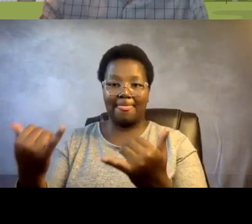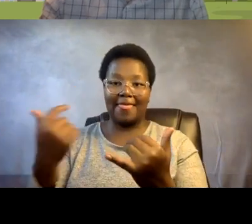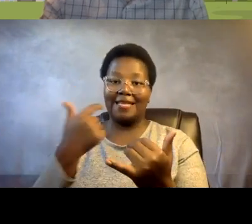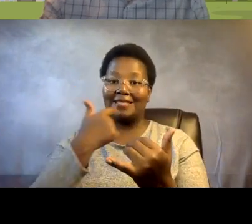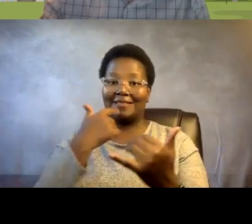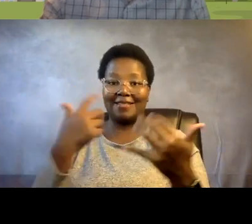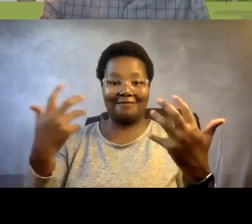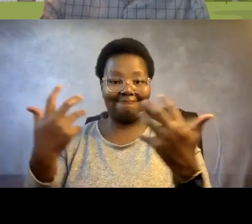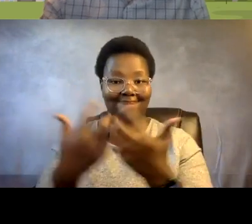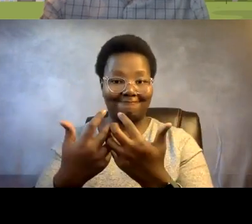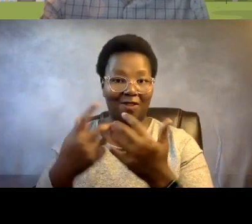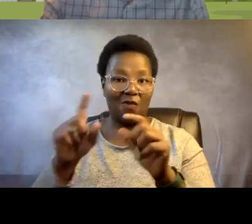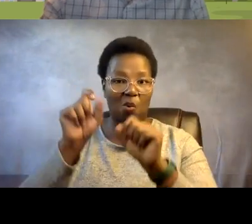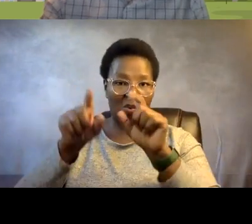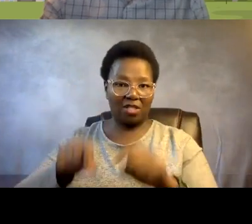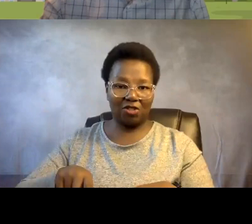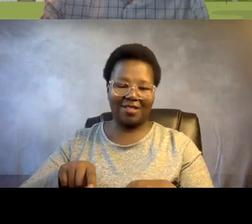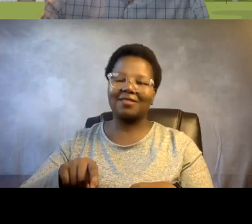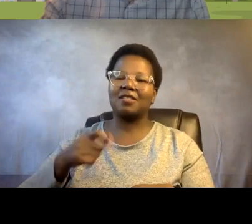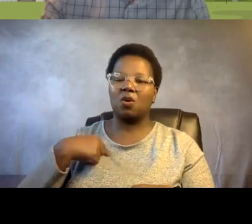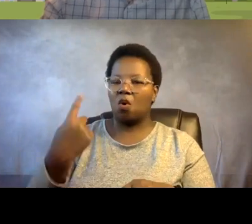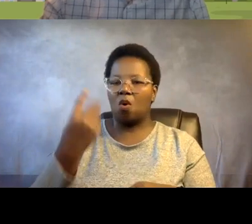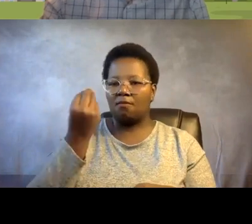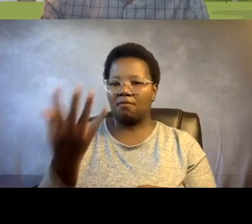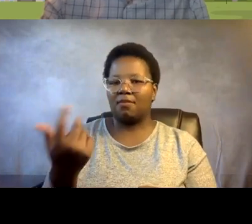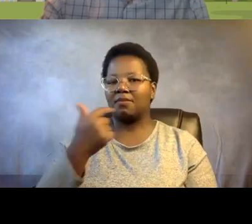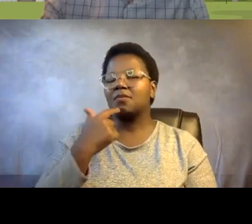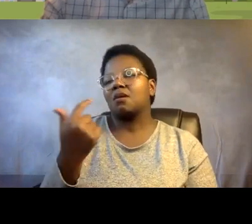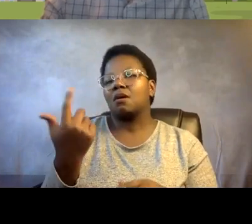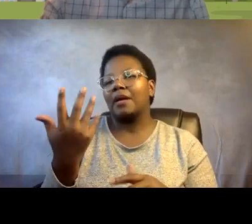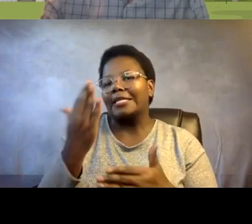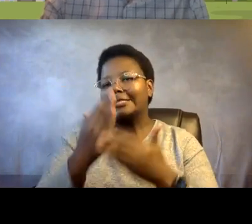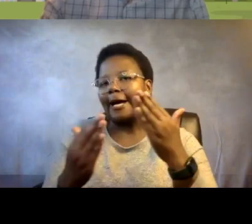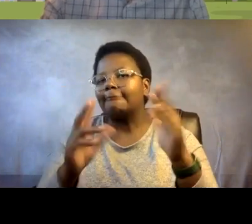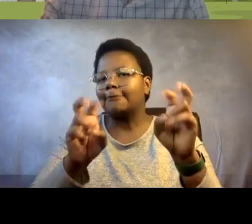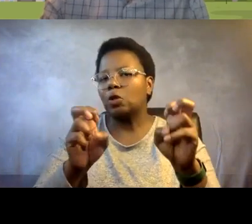our survey, we do highlight those in our survey results article. So you can you can refer to that